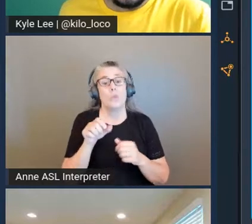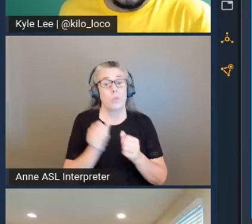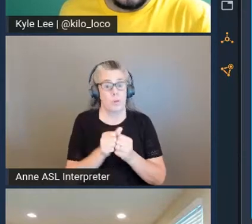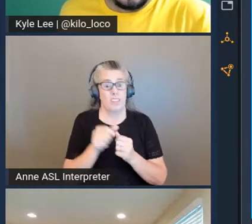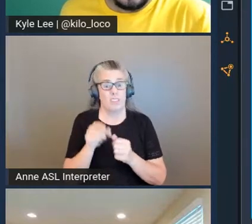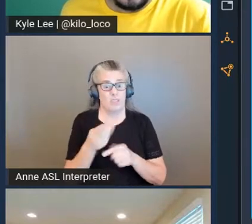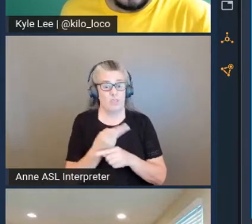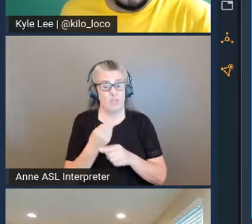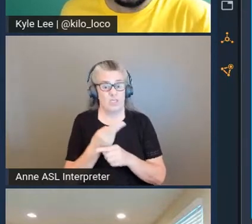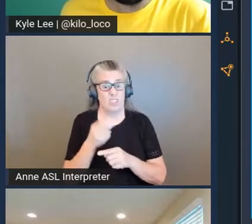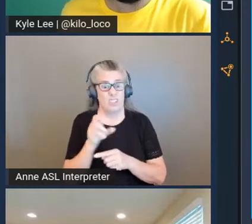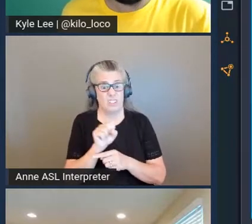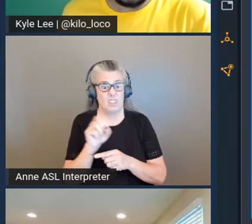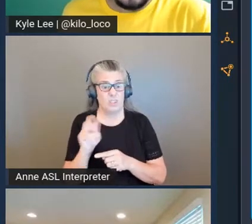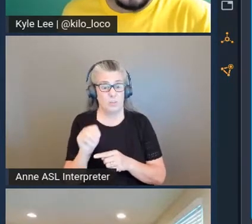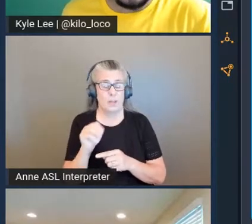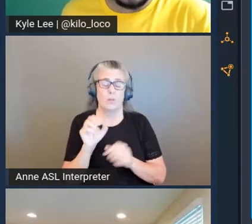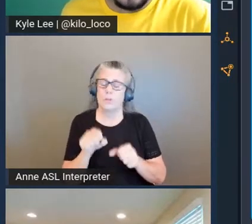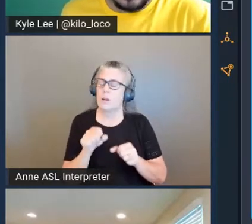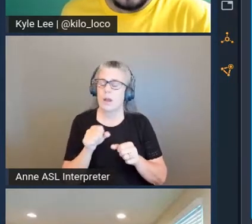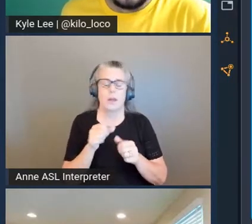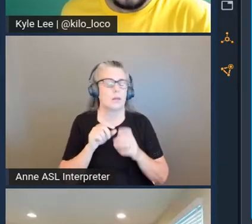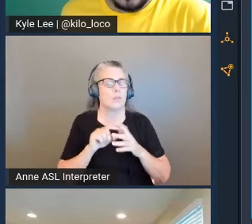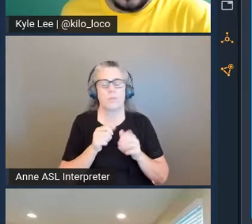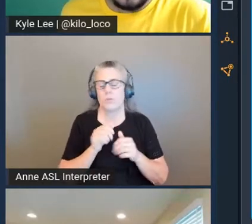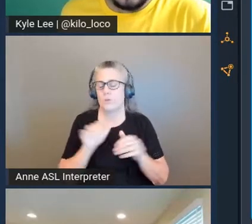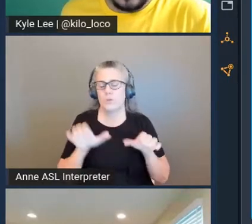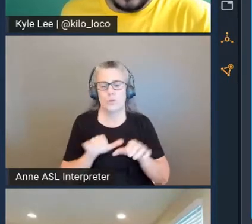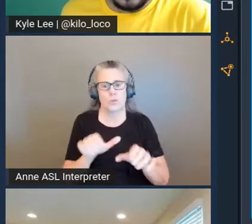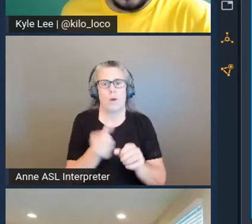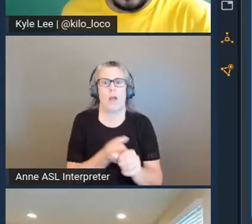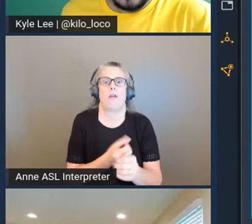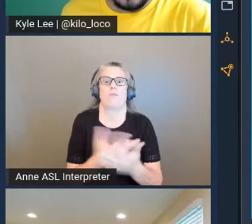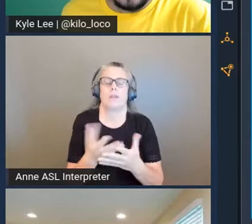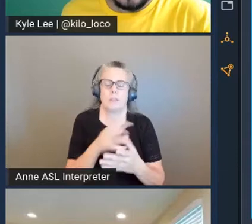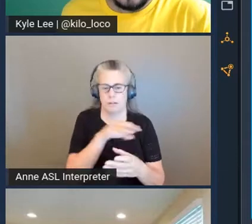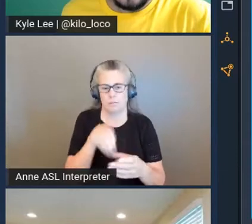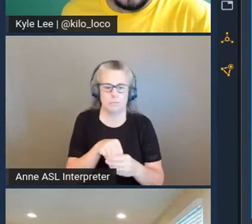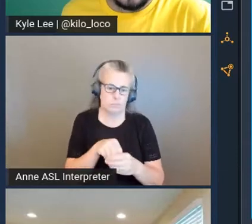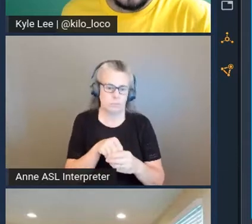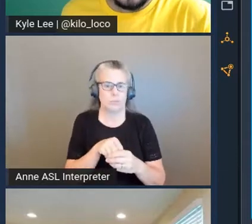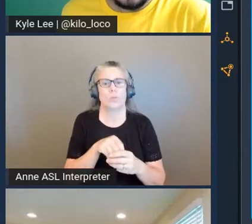machine learning tasks with this IDE. Specifically, you'll be able to prepare your data.